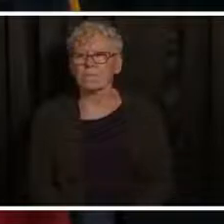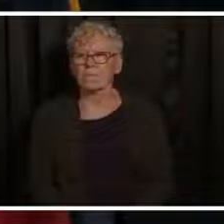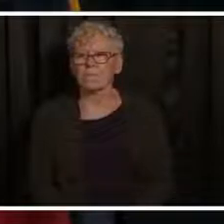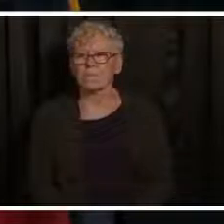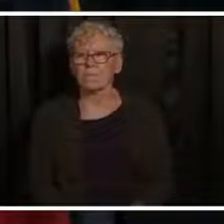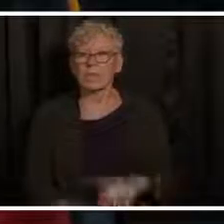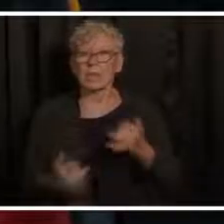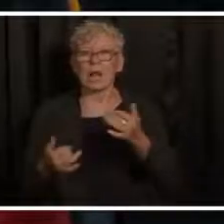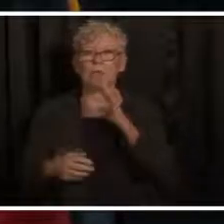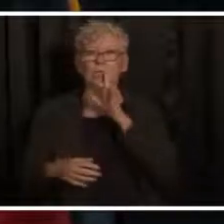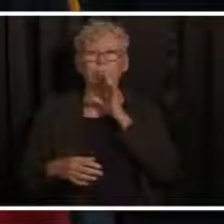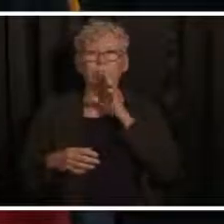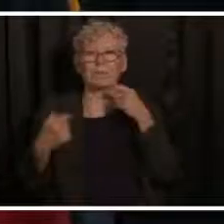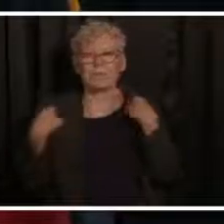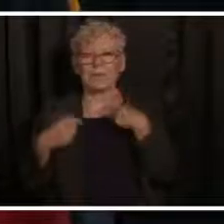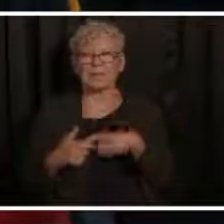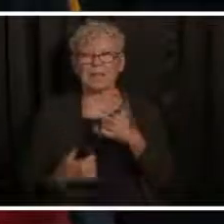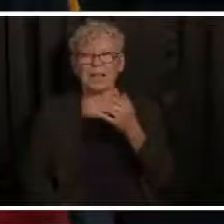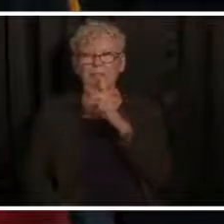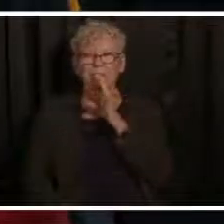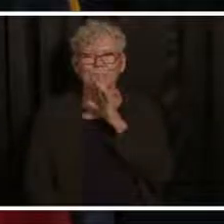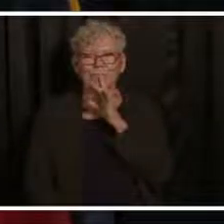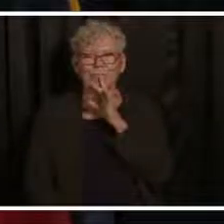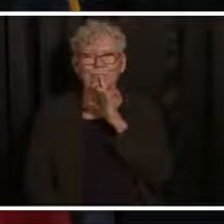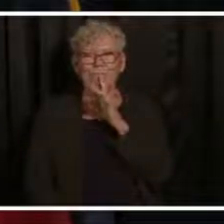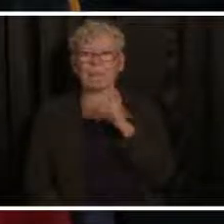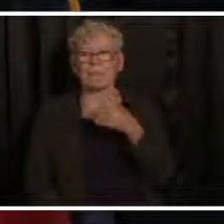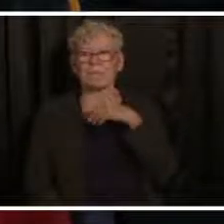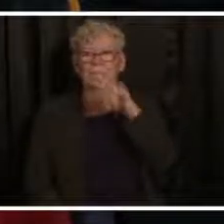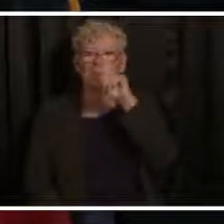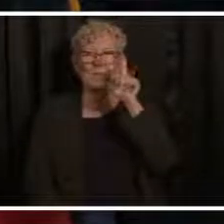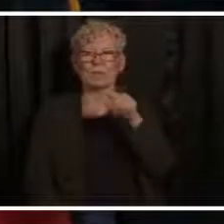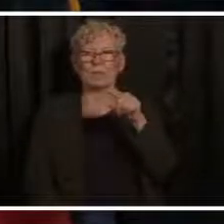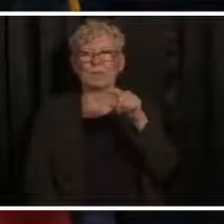with the governor. Um